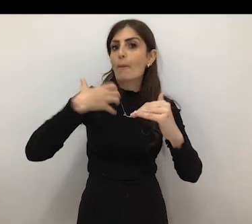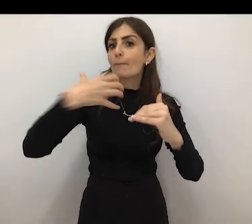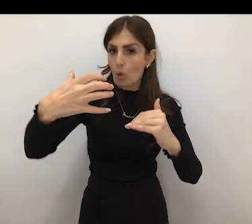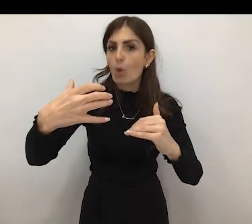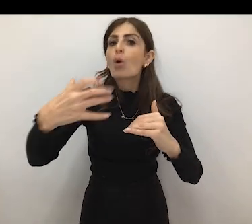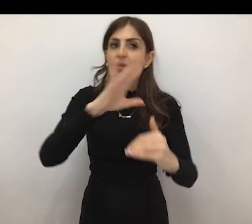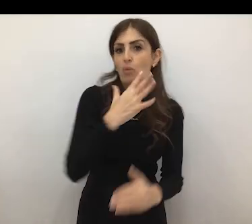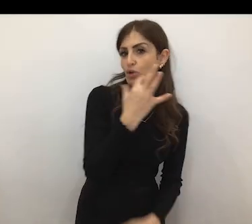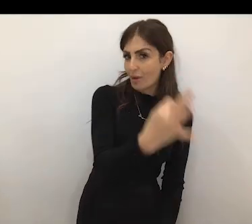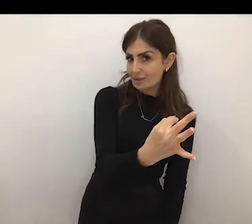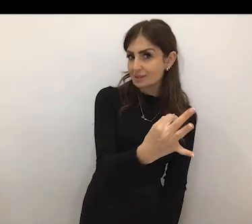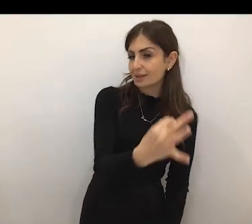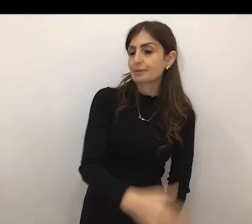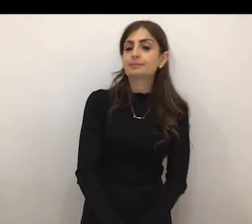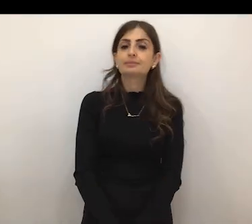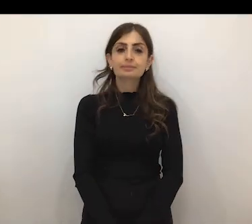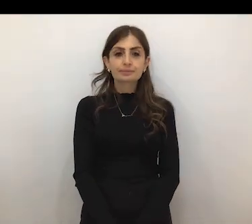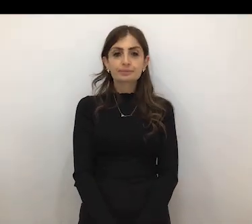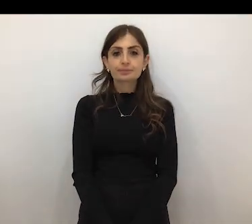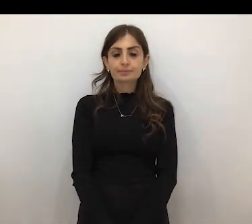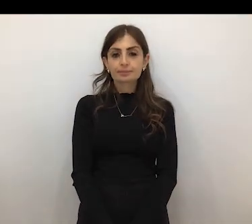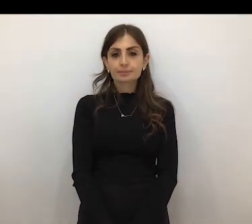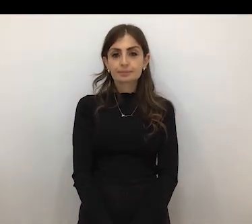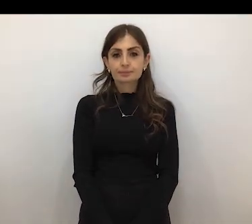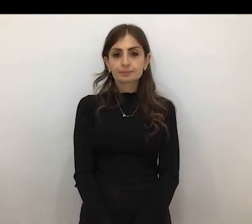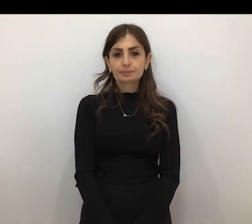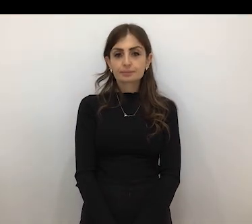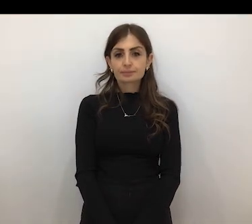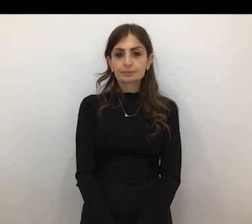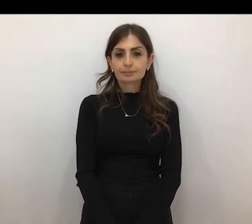above the total amount you are requesting from Music Australia.